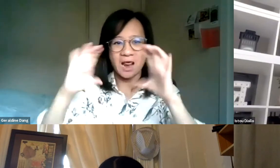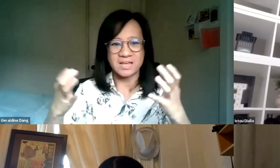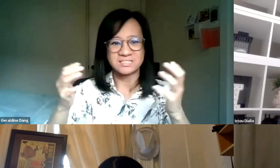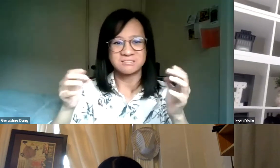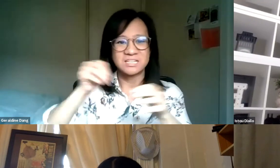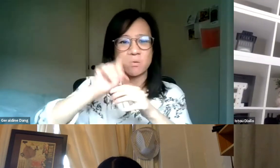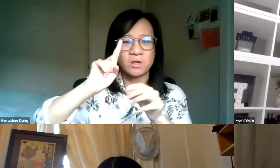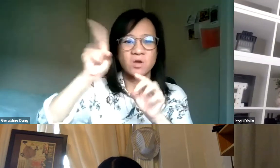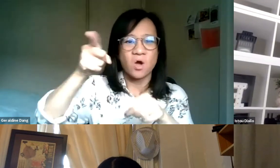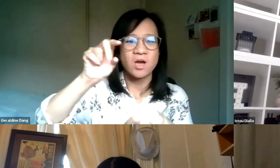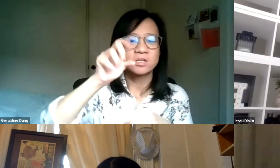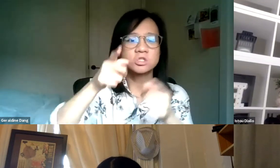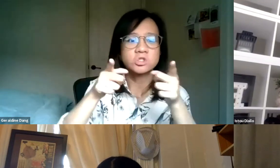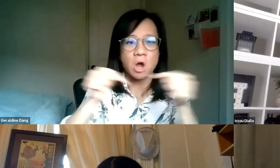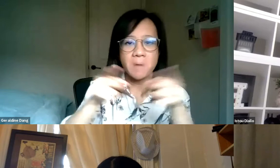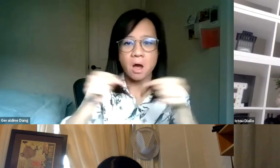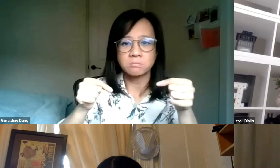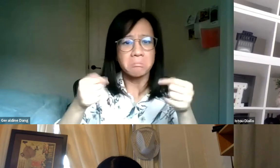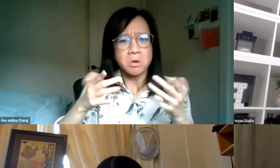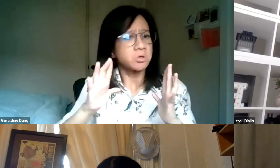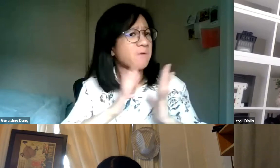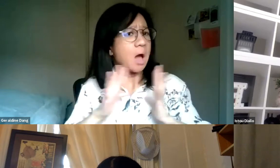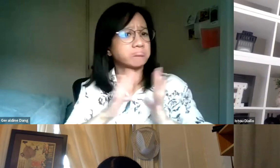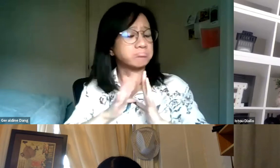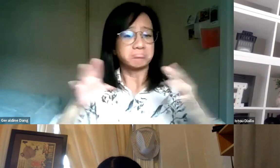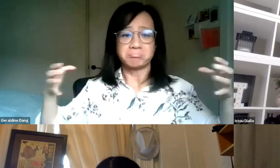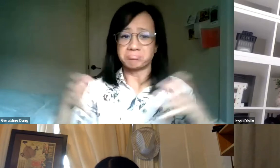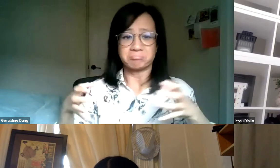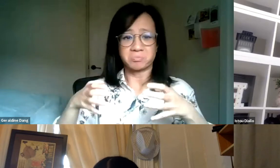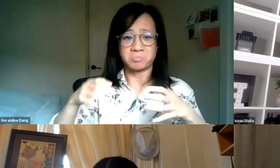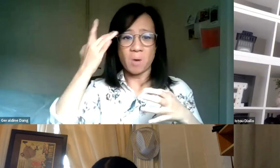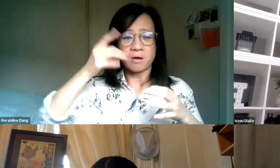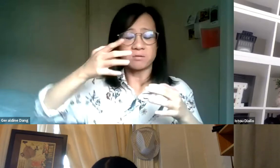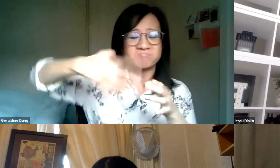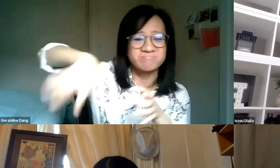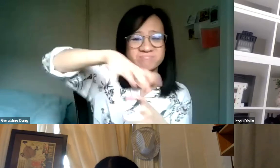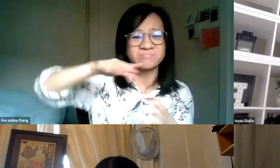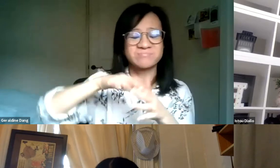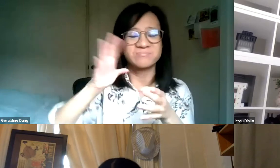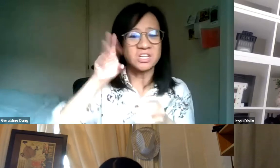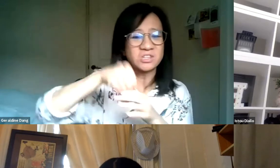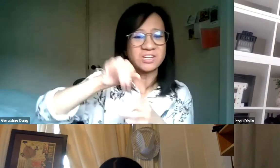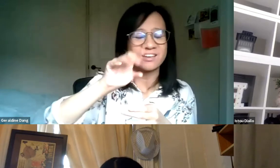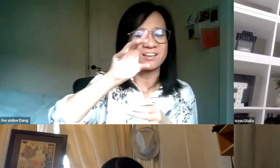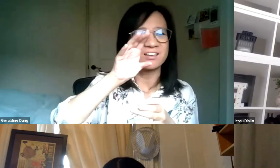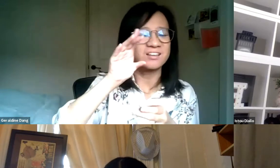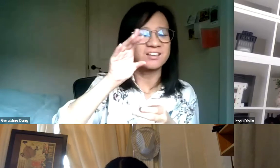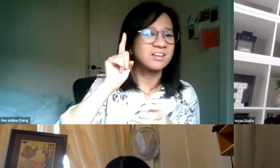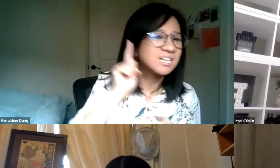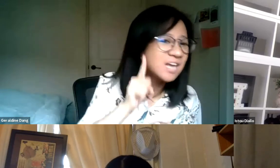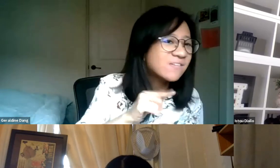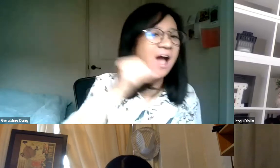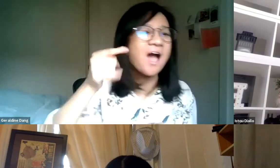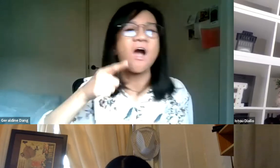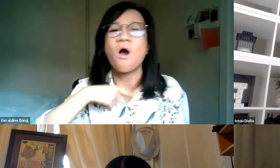chance to travel, I went to Japan with my class, and everything seemed fine.